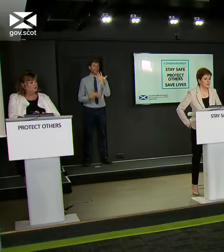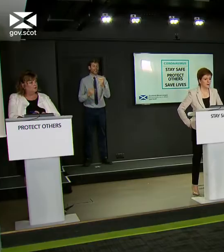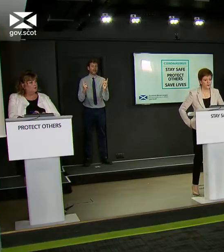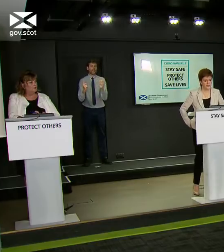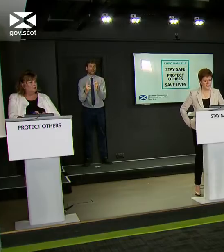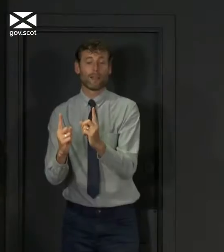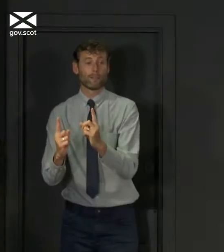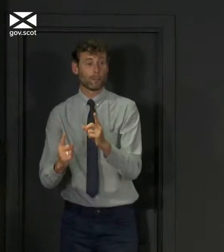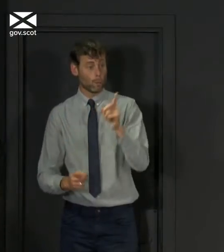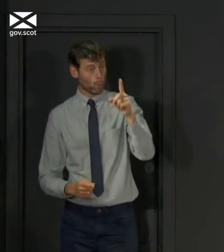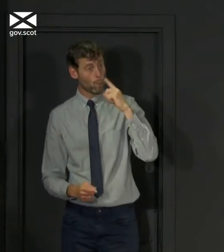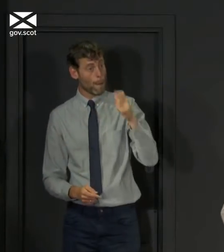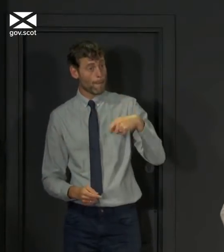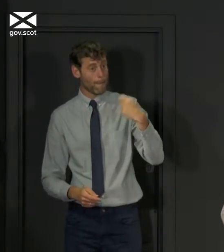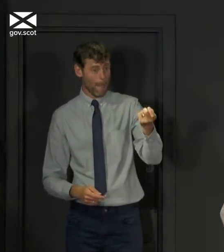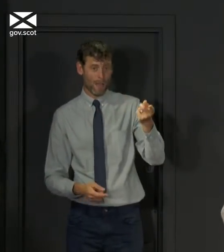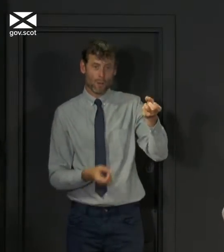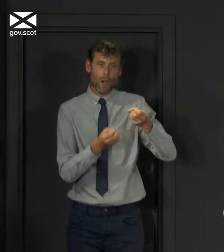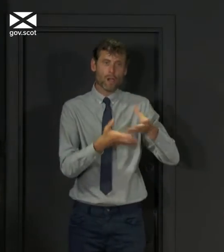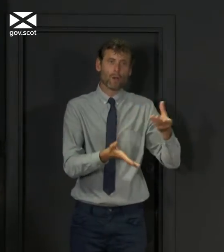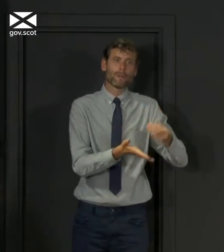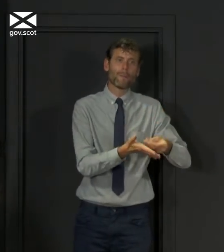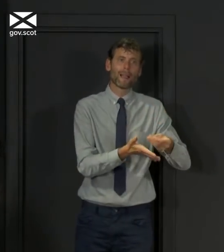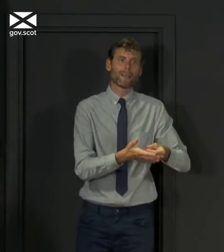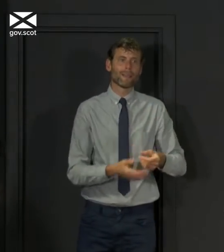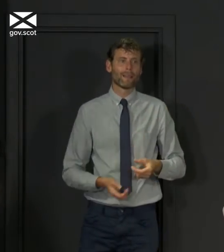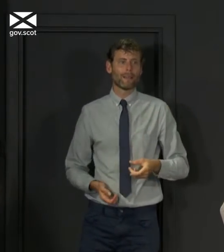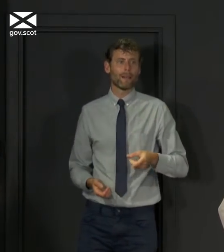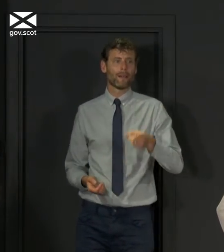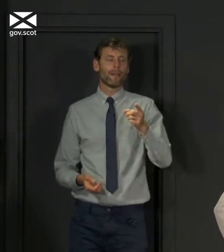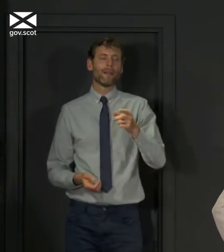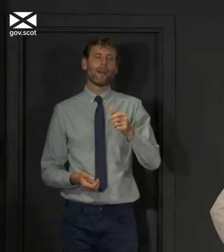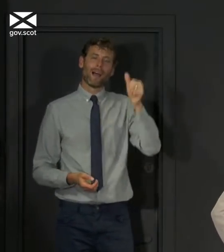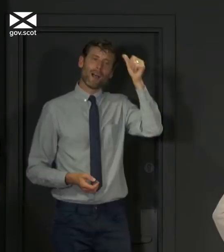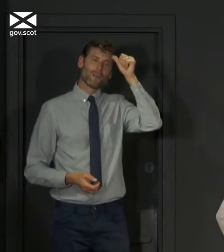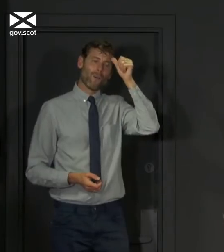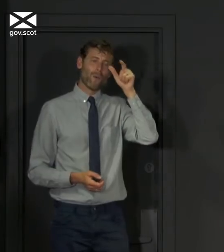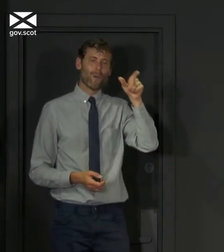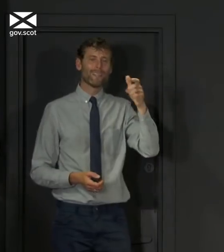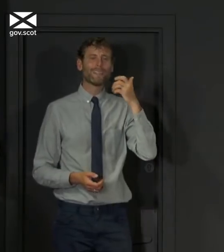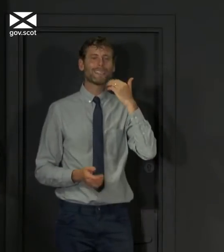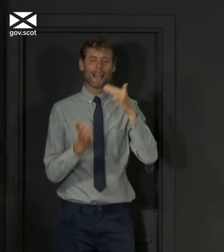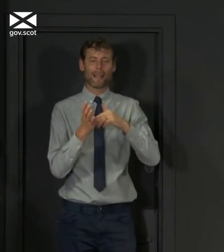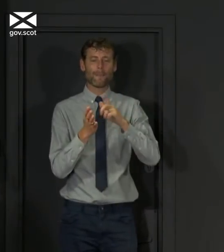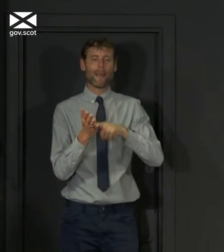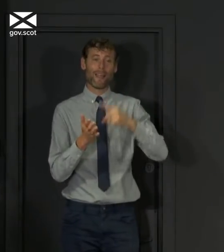Well, I know the Daily Mail often thinks I should just follow the UK Government but interestingly,